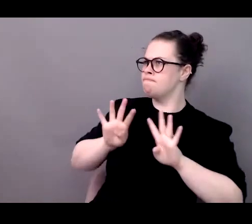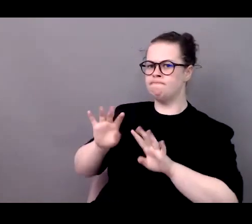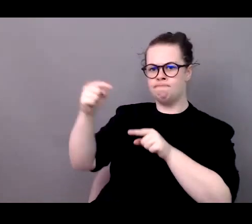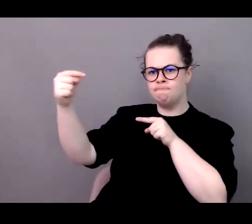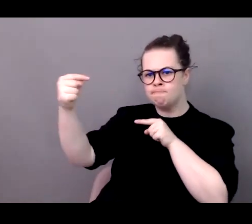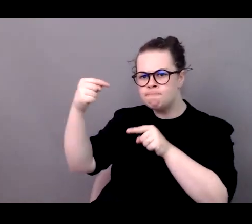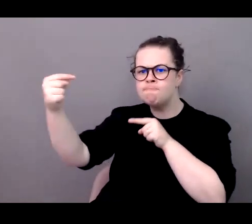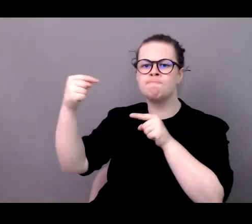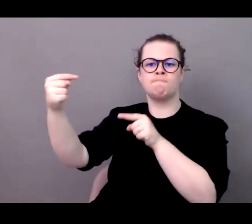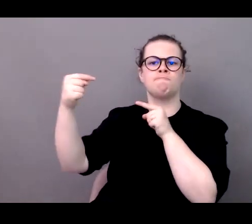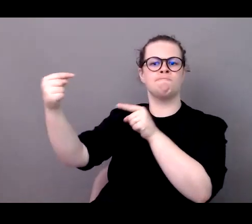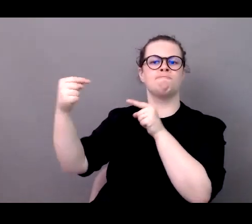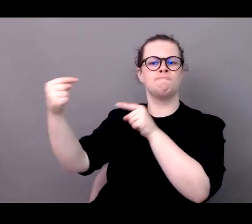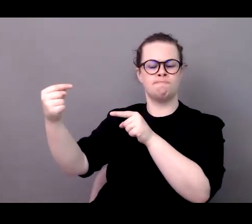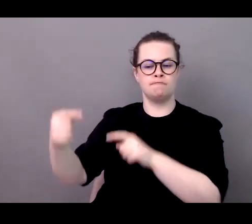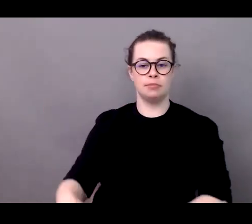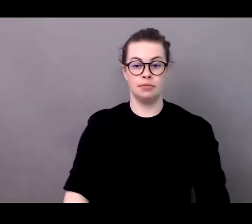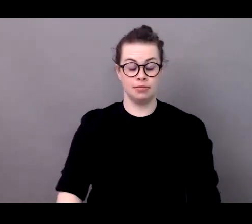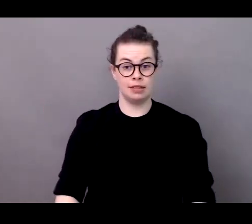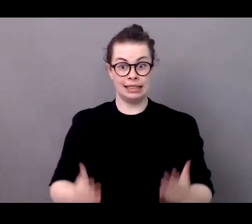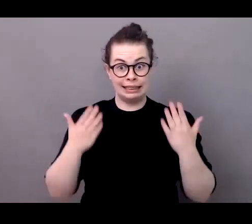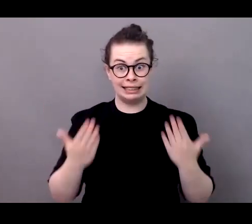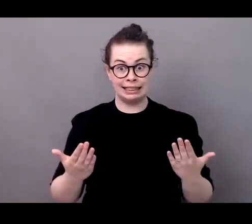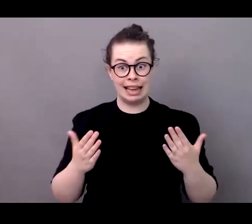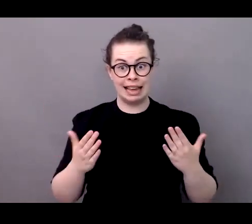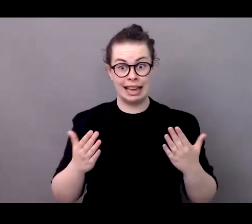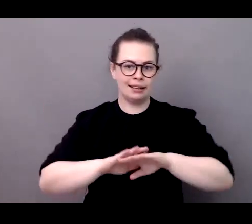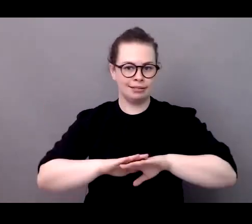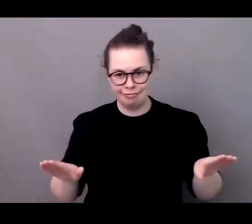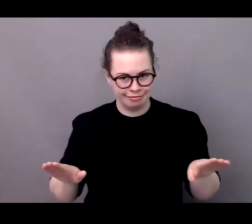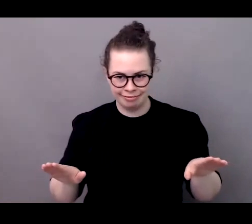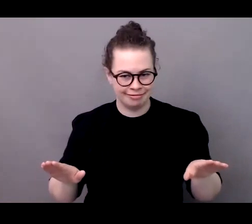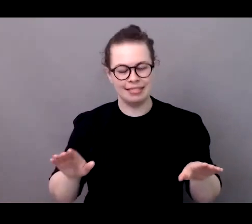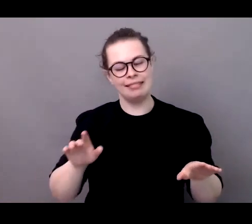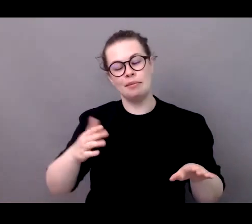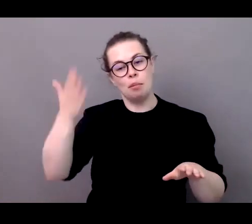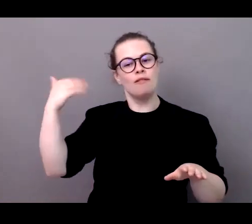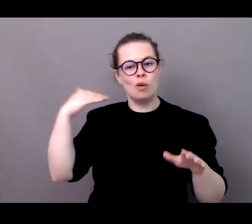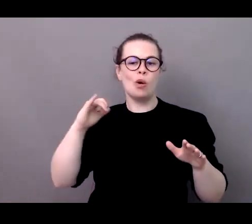this time, so we're reversing the roles again, so instead of presenting arguments to a mock UN